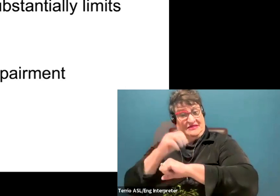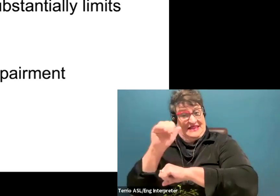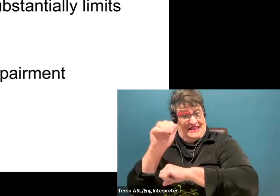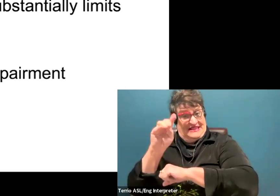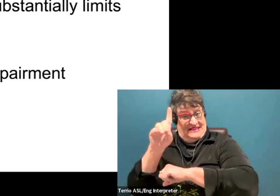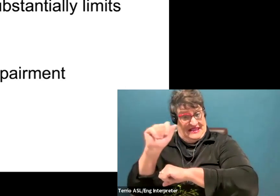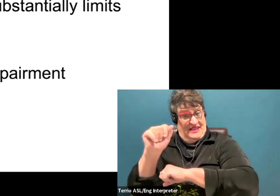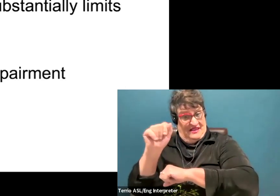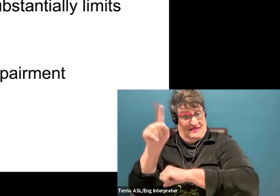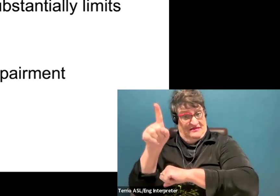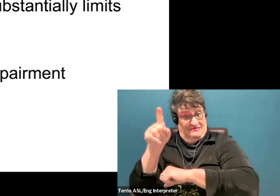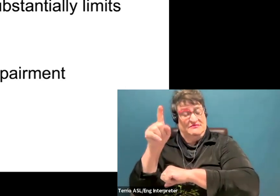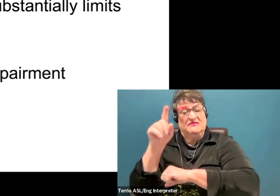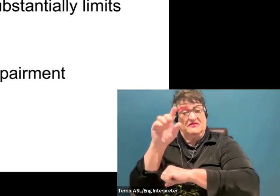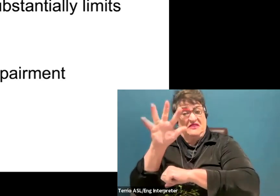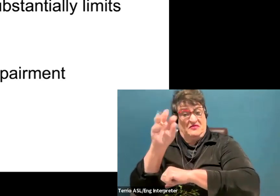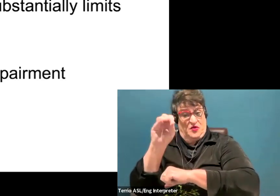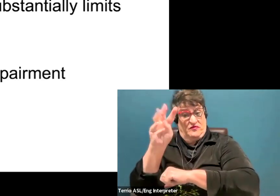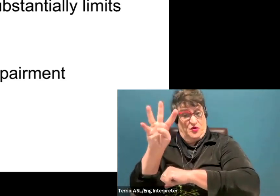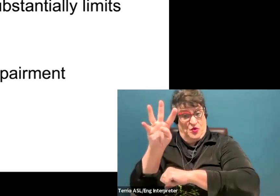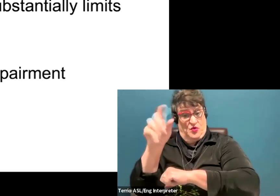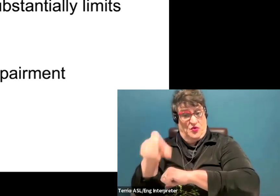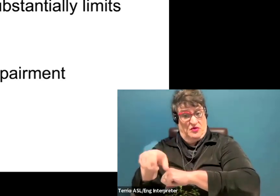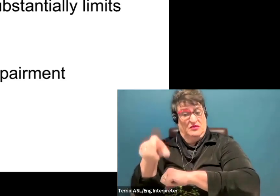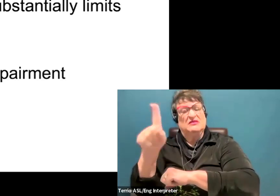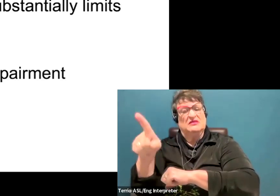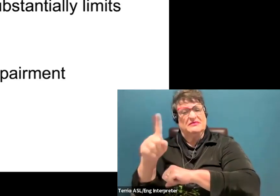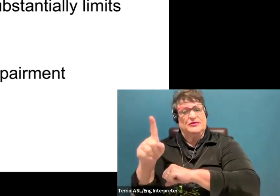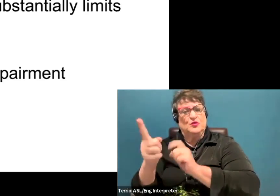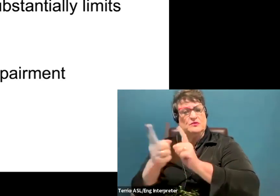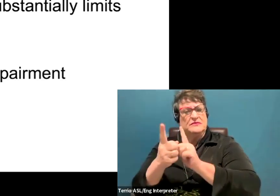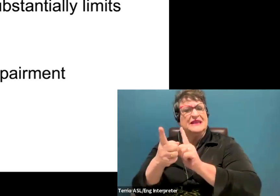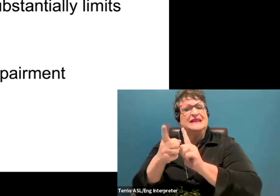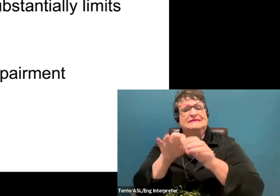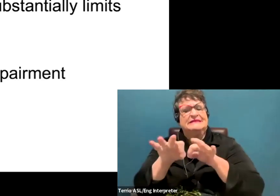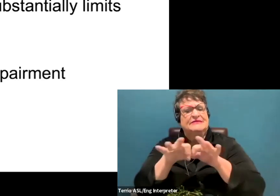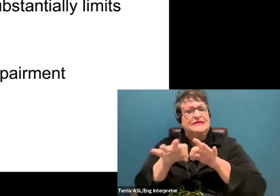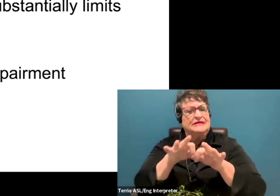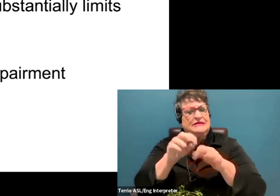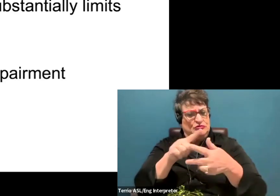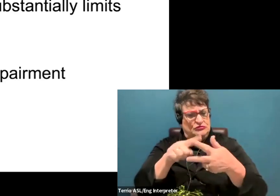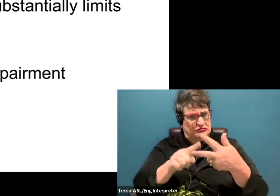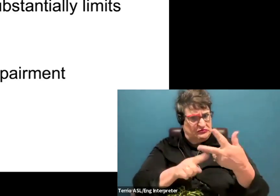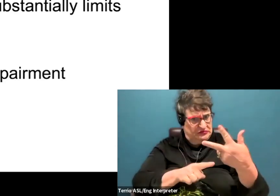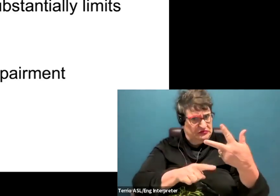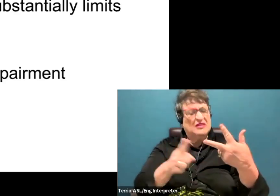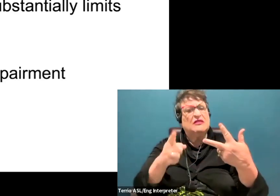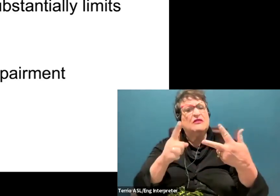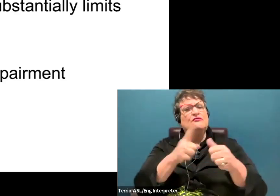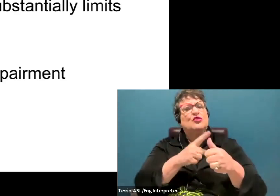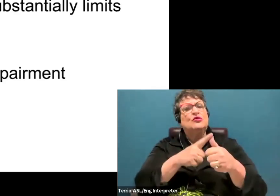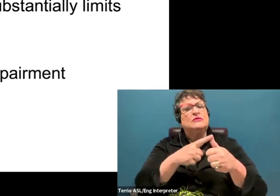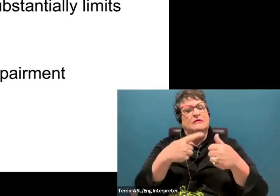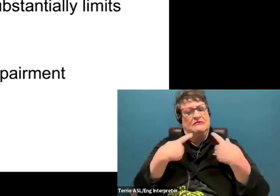there's three ways to meet the definition of disability. The first is that you have a physical or mental impairment that